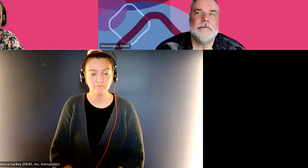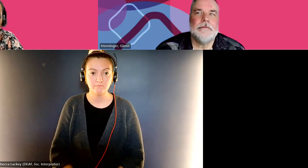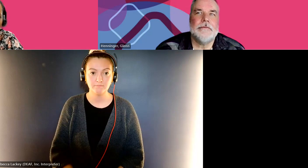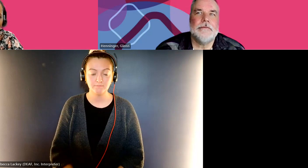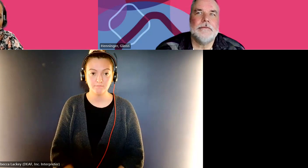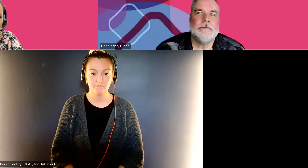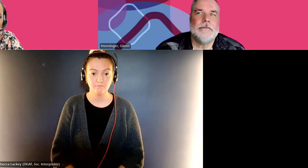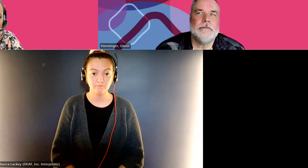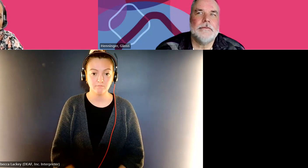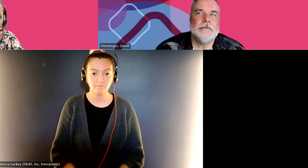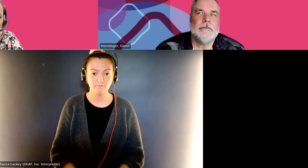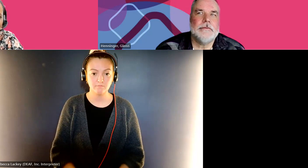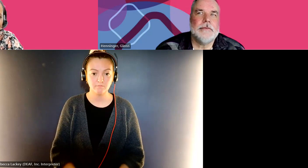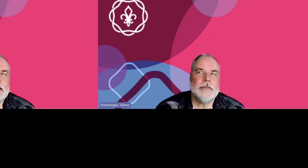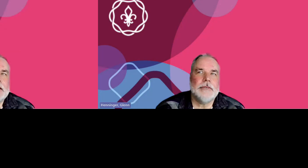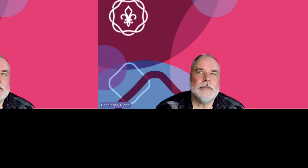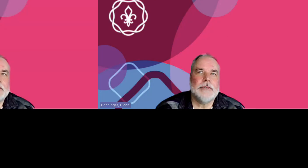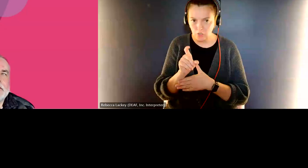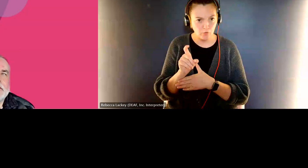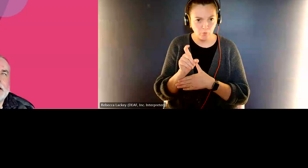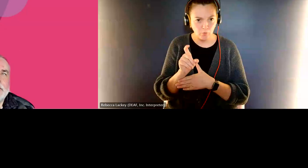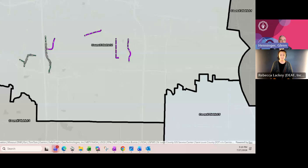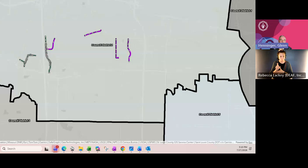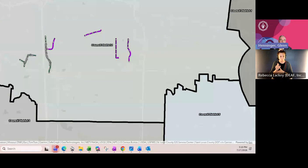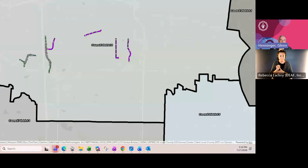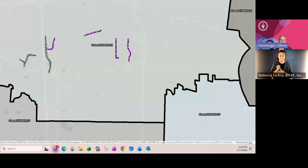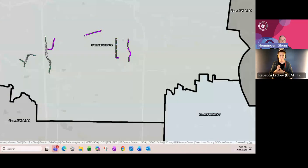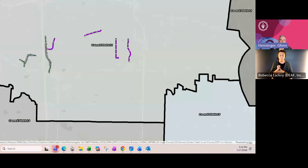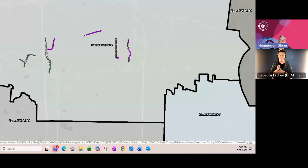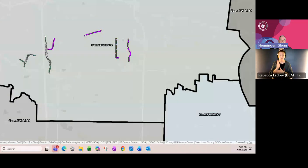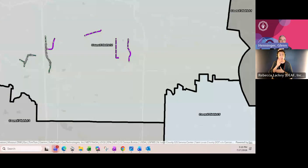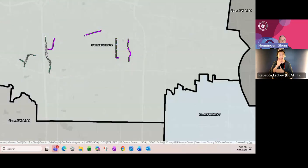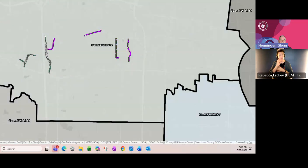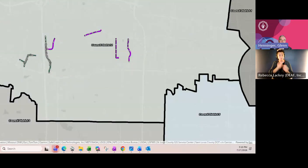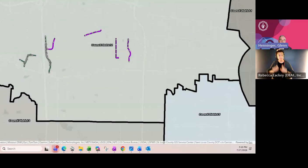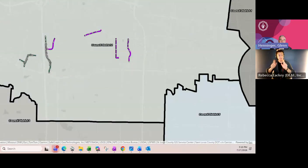Are sharing the screen. No, it was up for a minute. There you go.